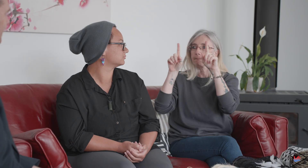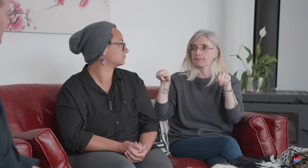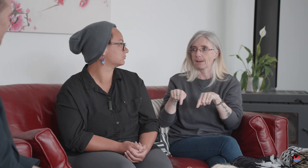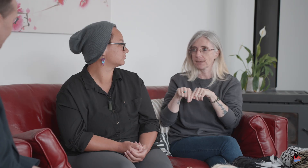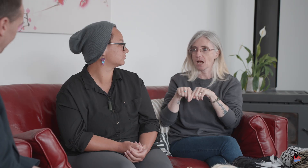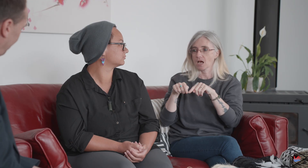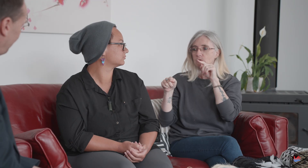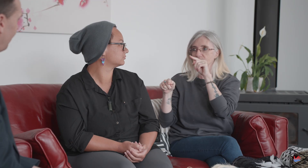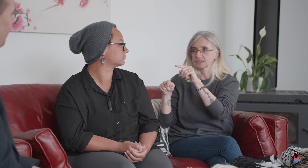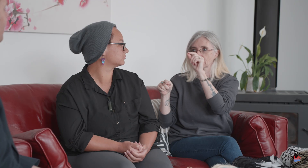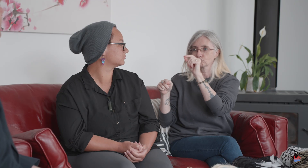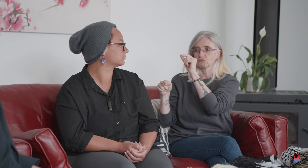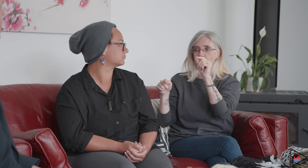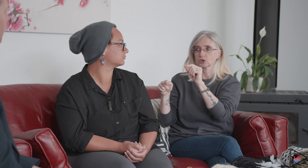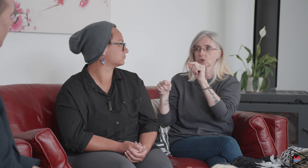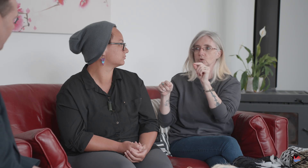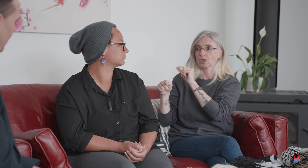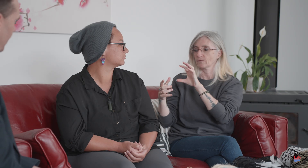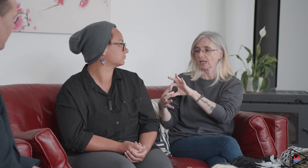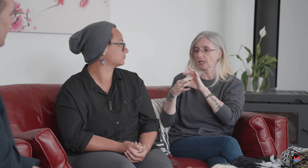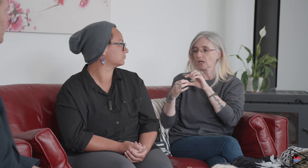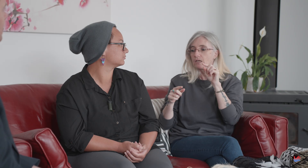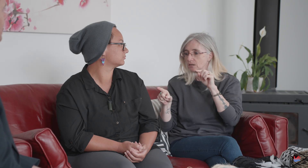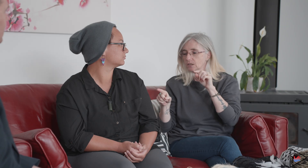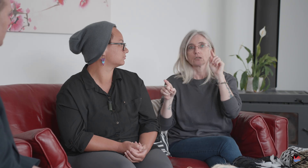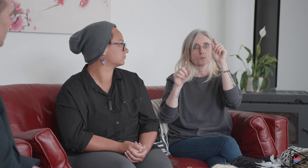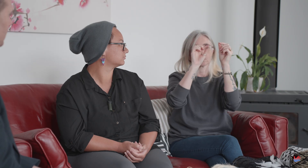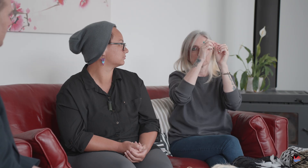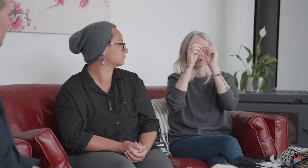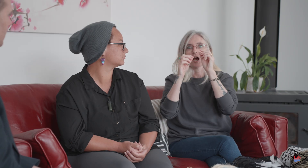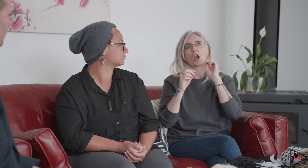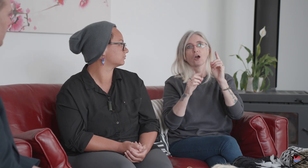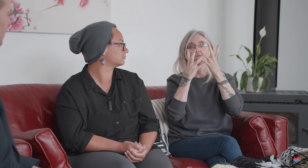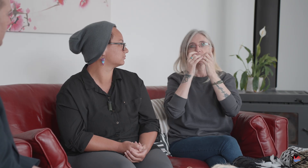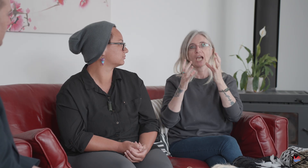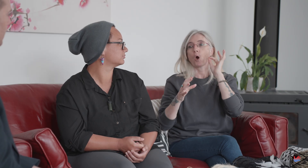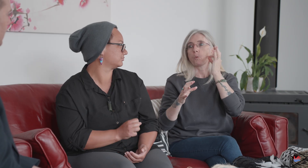I use maths grid paper so that you can actually work out the design and how many